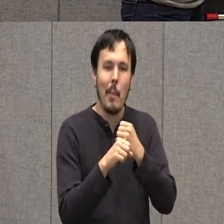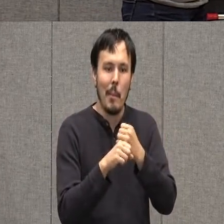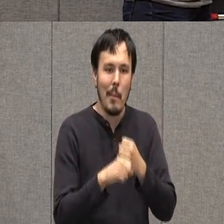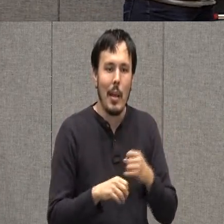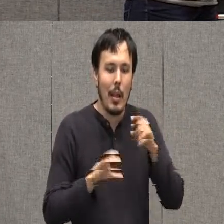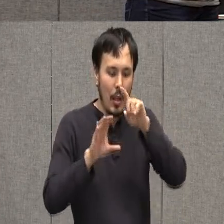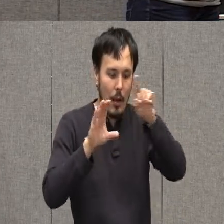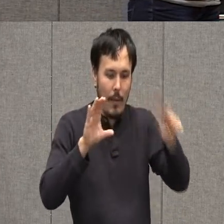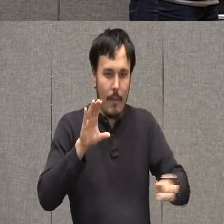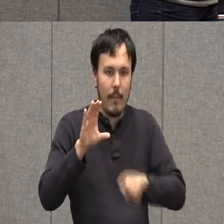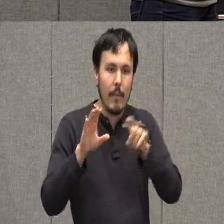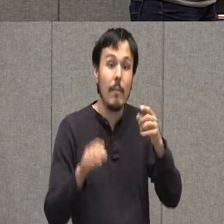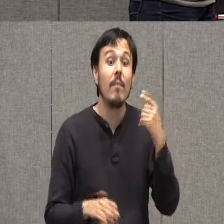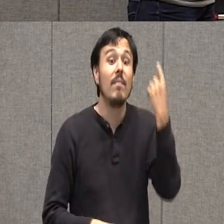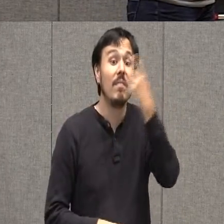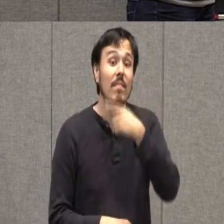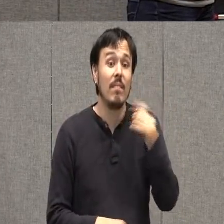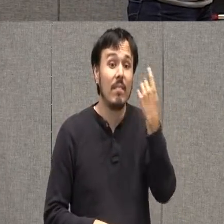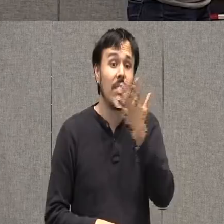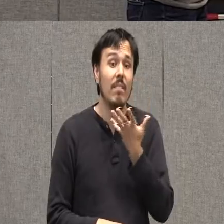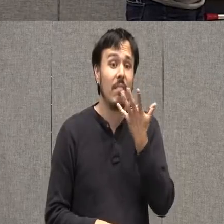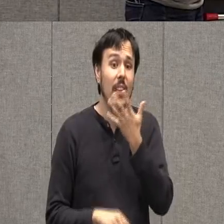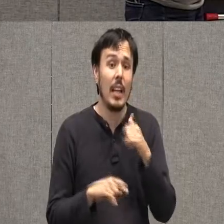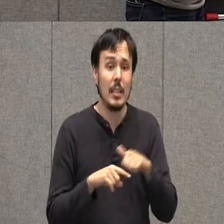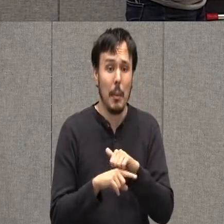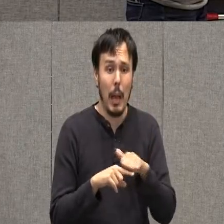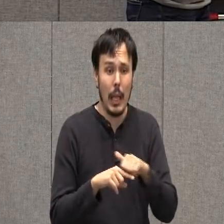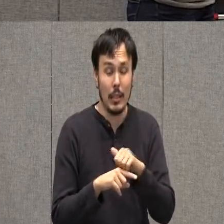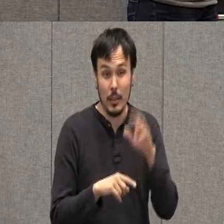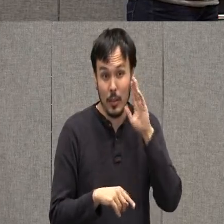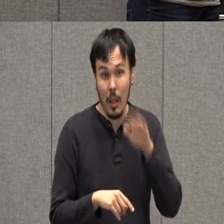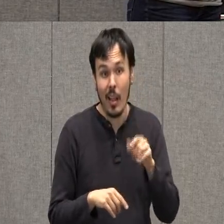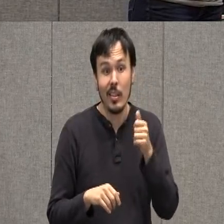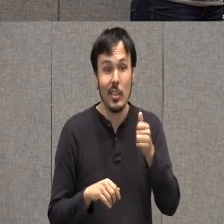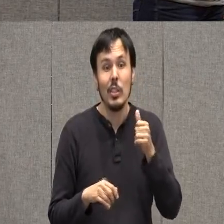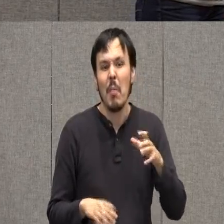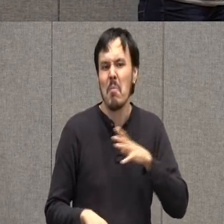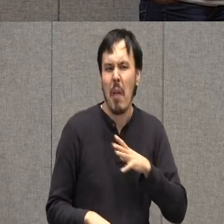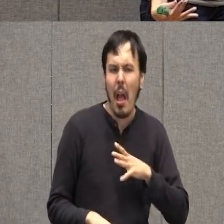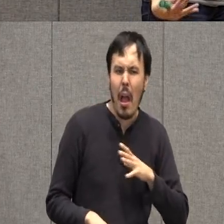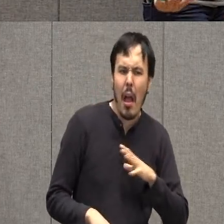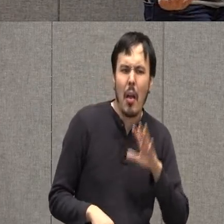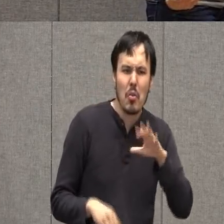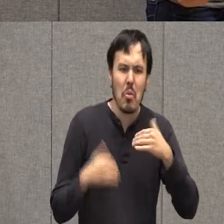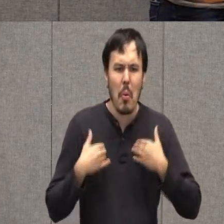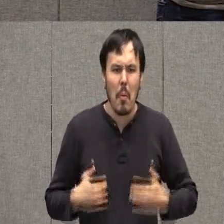This is just face practice. Because sometimes, you get really great at drawing the bodies and the figures,